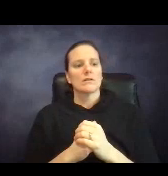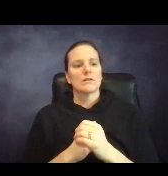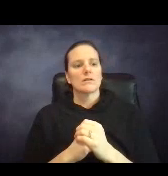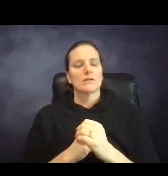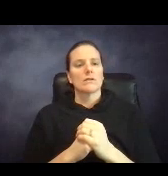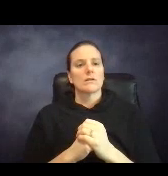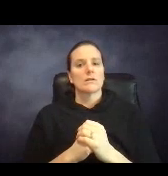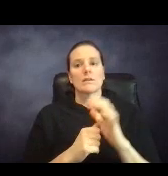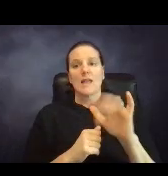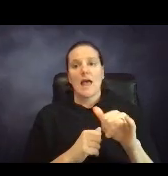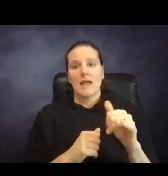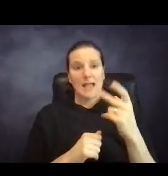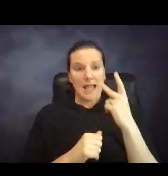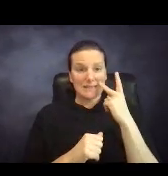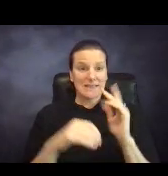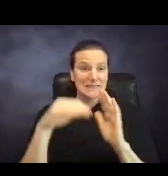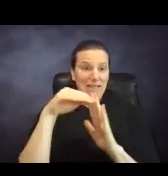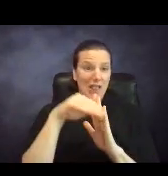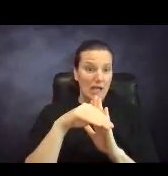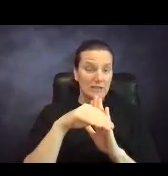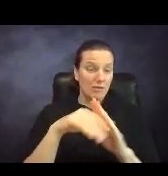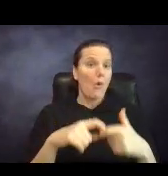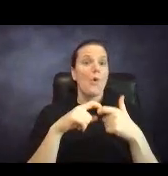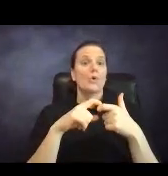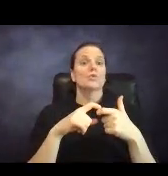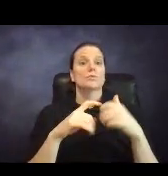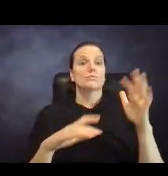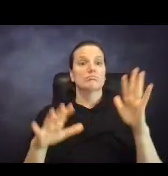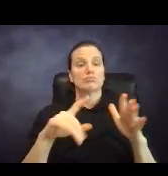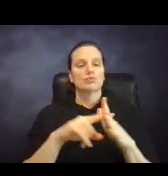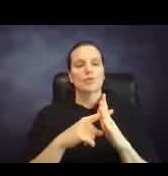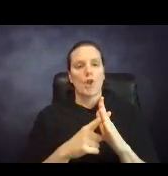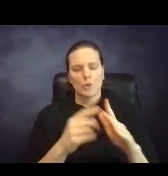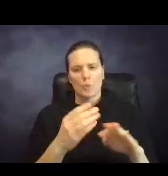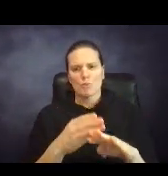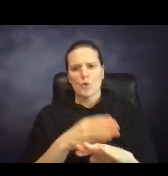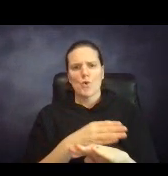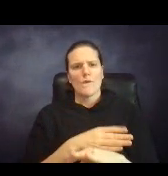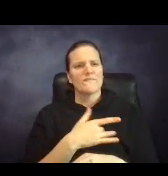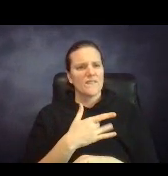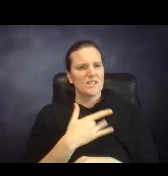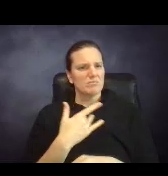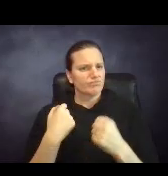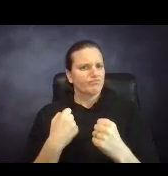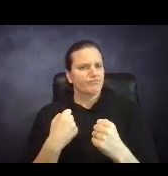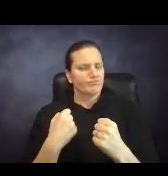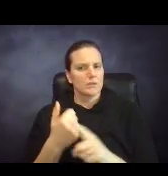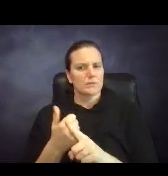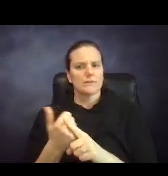to see people's decline halt, and then they start to improve and feel like themselves again. So I'm really excited that got asked to come back